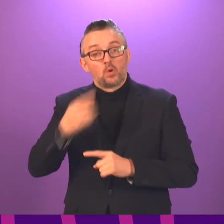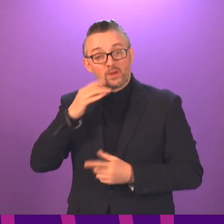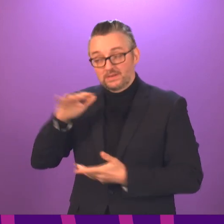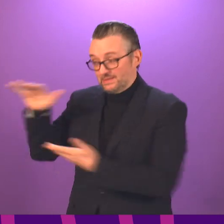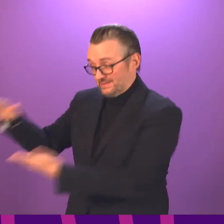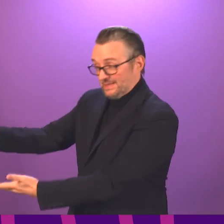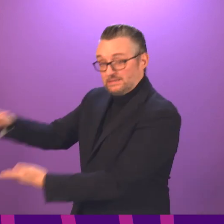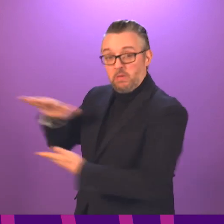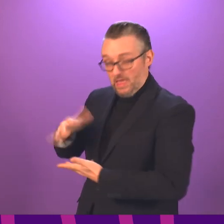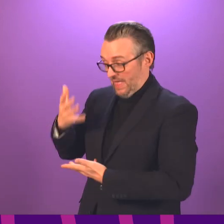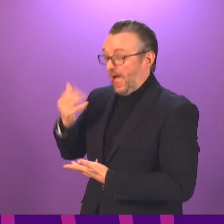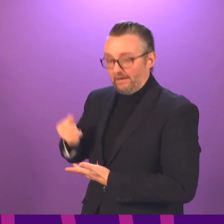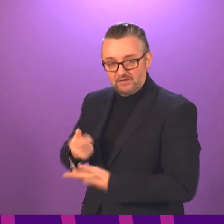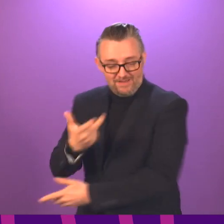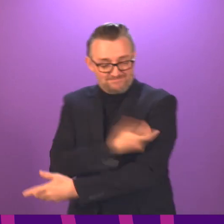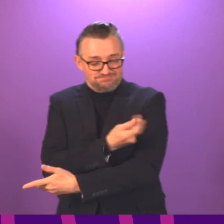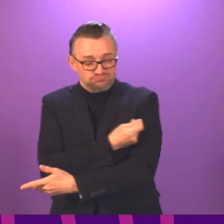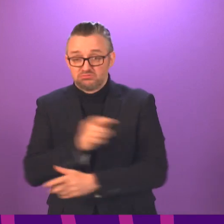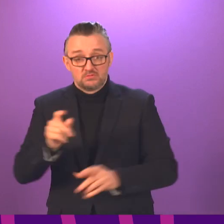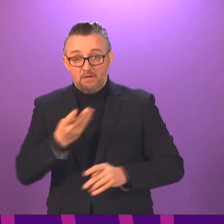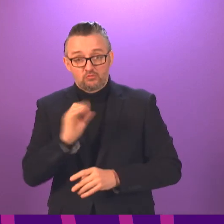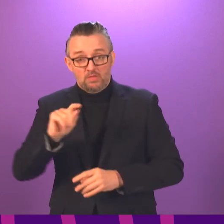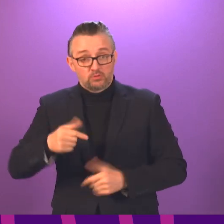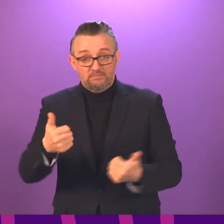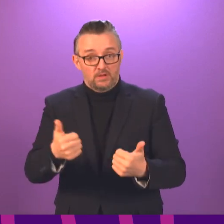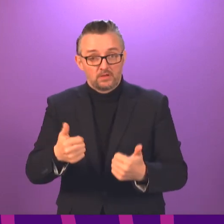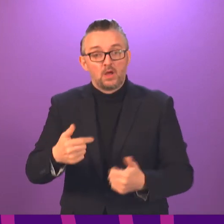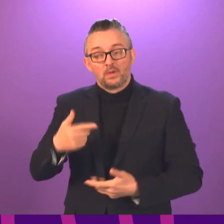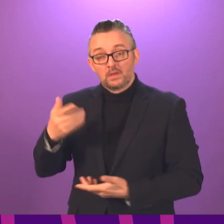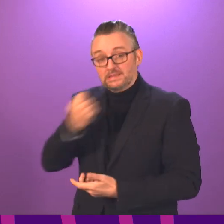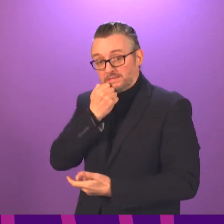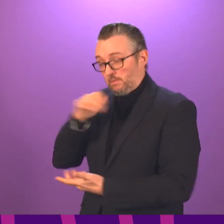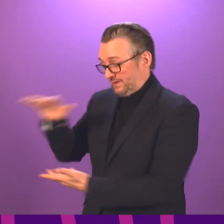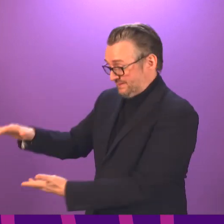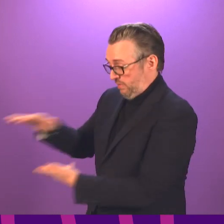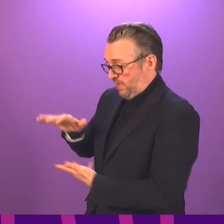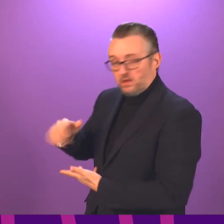to do so. The constraining factor right now is supply, which is not in our control. The